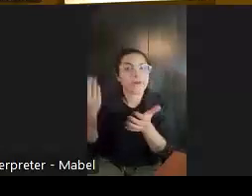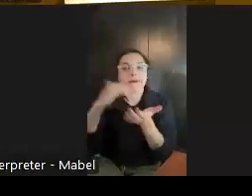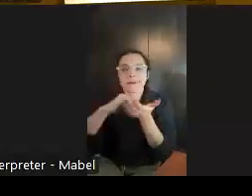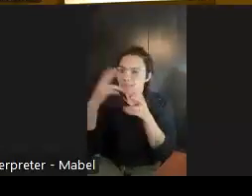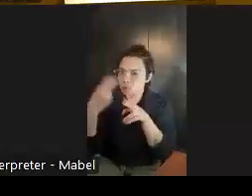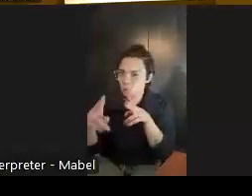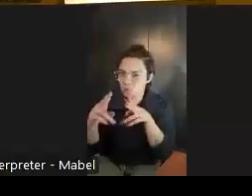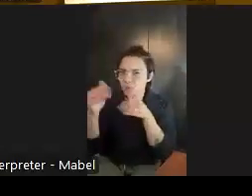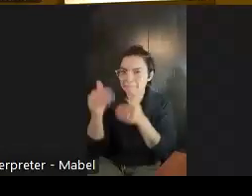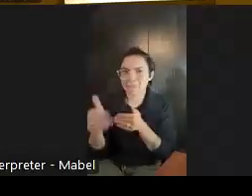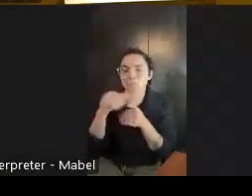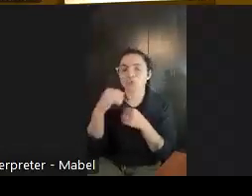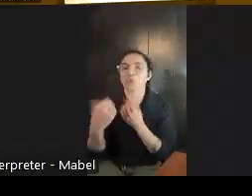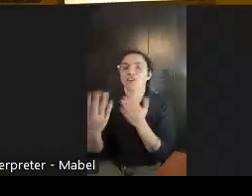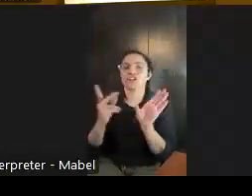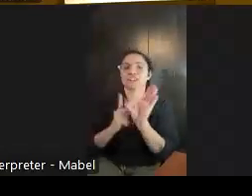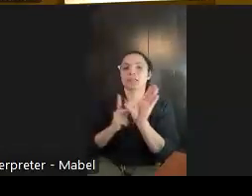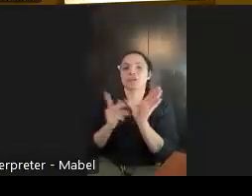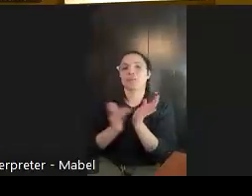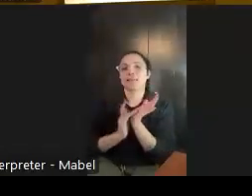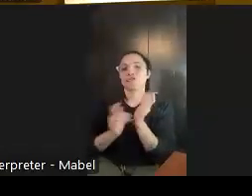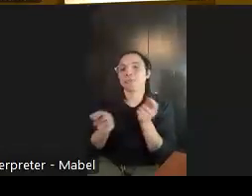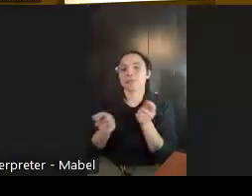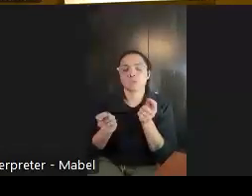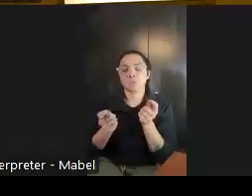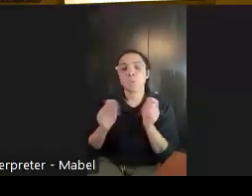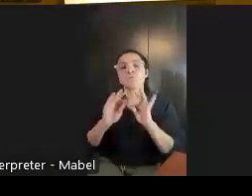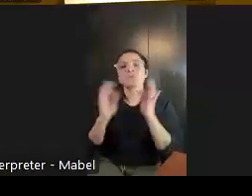psychiatric medication management um so we just like families to be aware of that so they're not